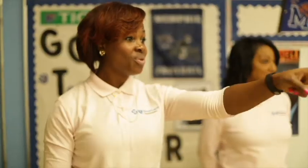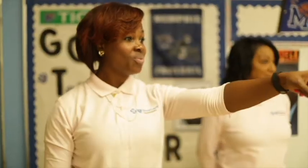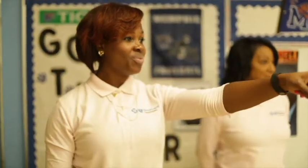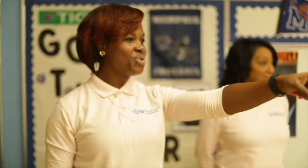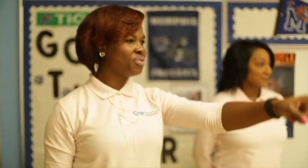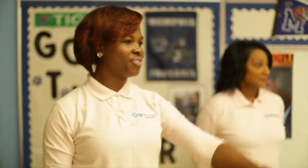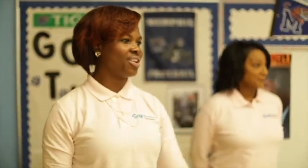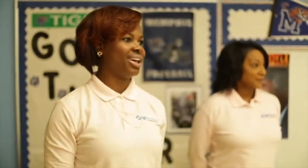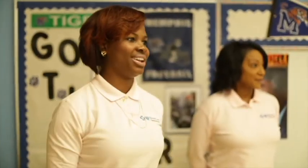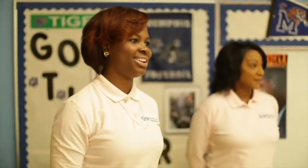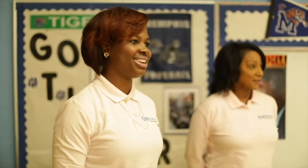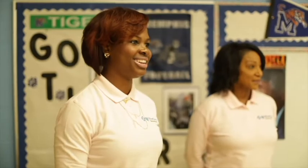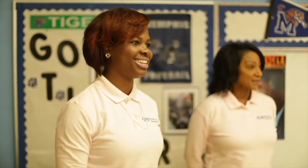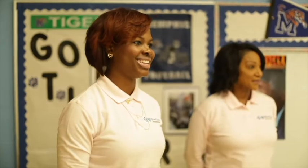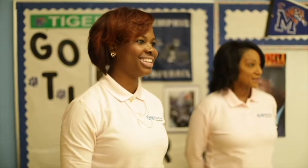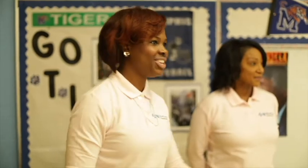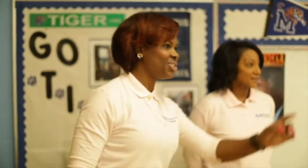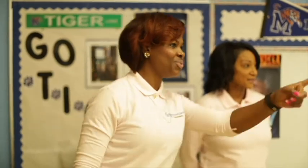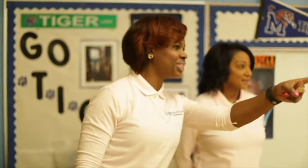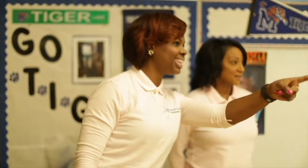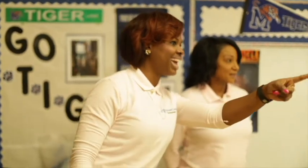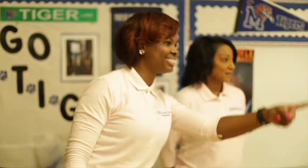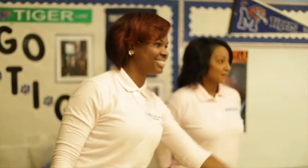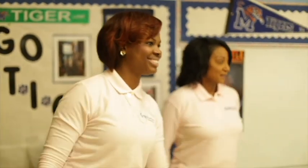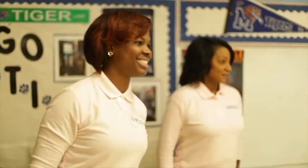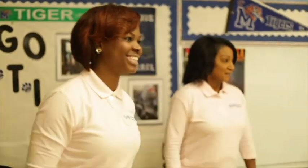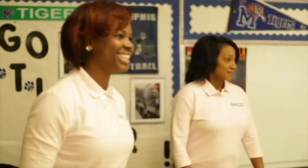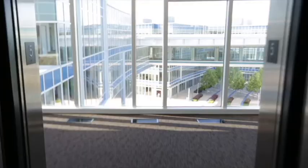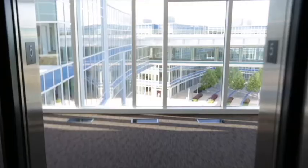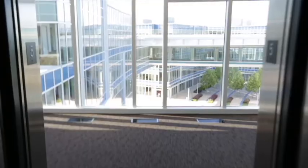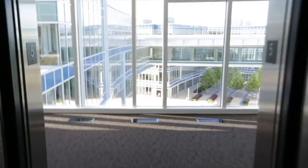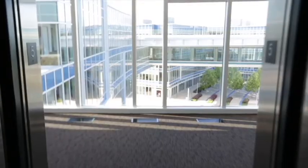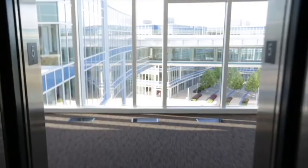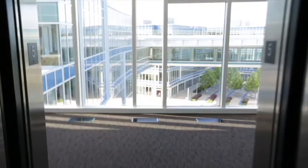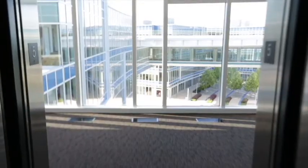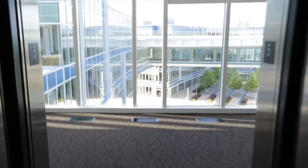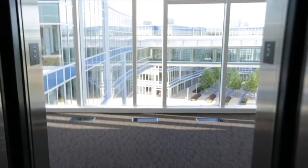a drive, because they know they can make a difference. I think that's how we support